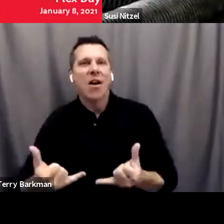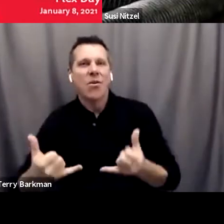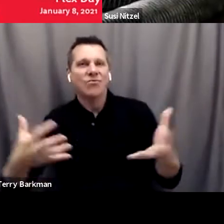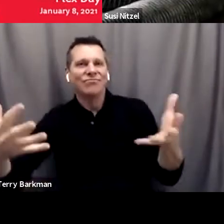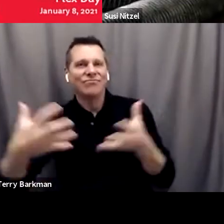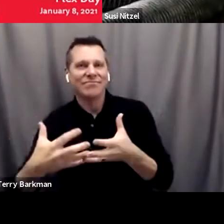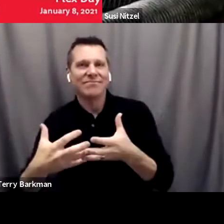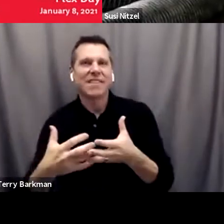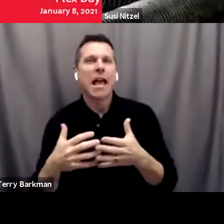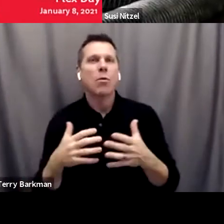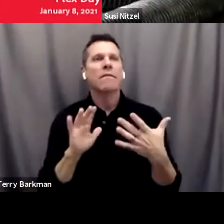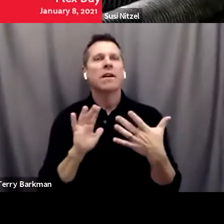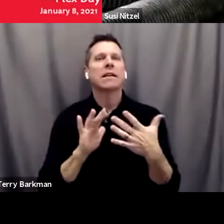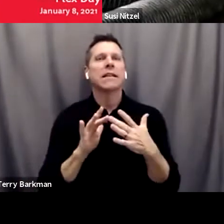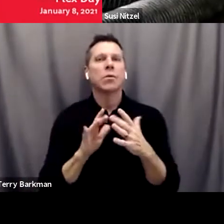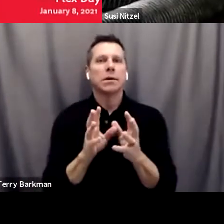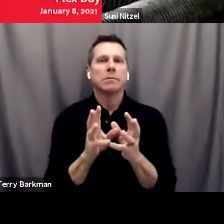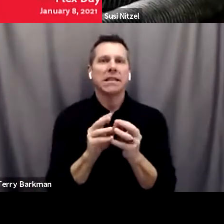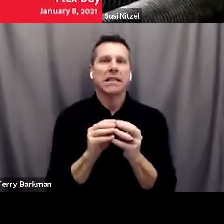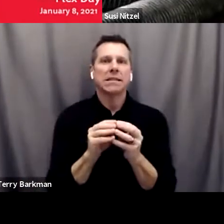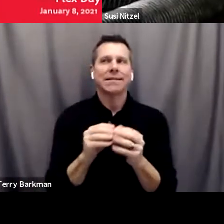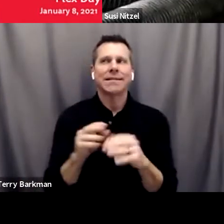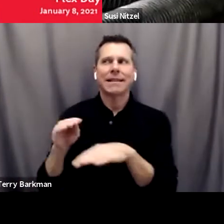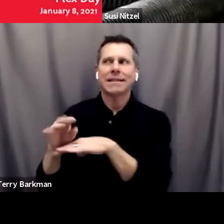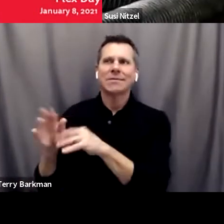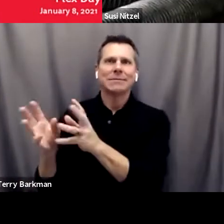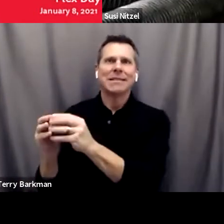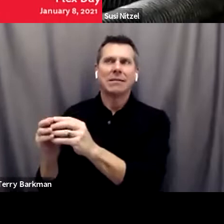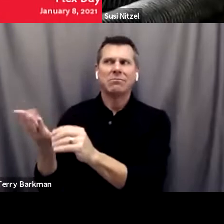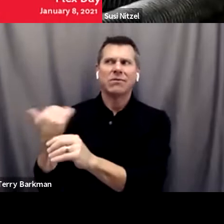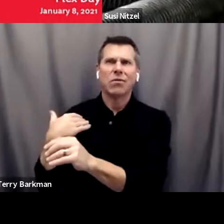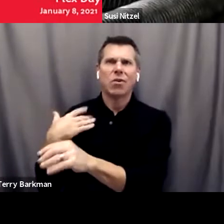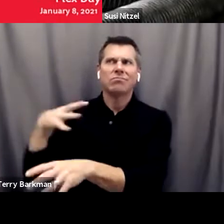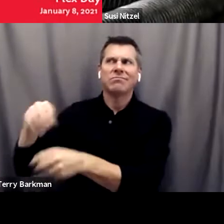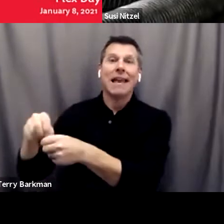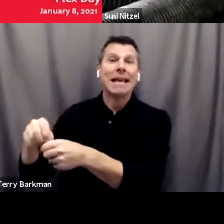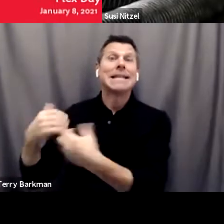attend the counseling meetings. And I never know what was going on in those particular meetings. Now that I've been attending the